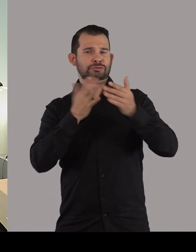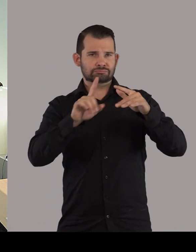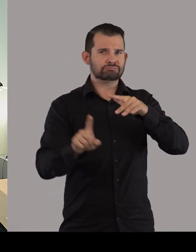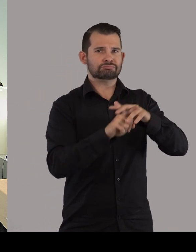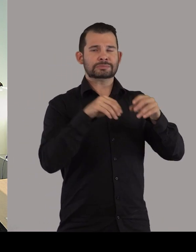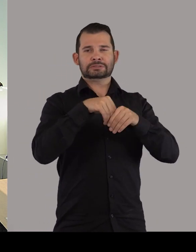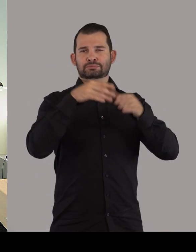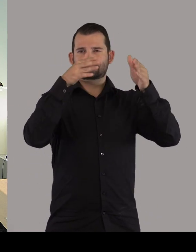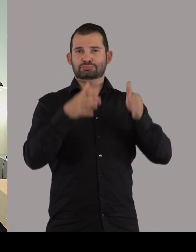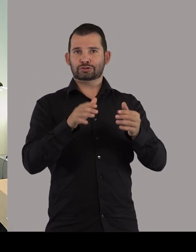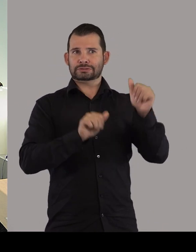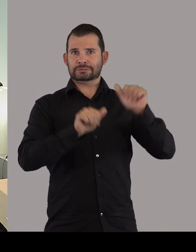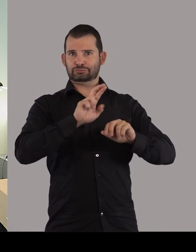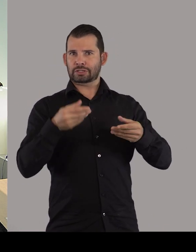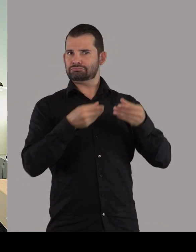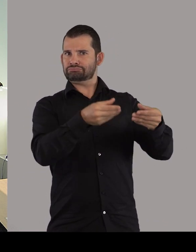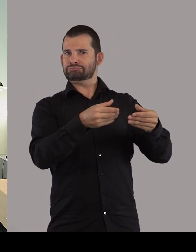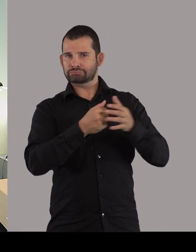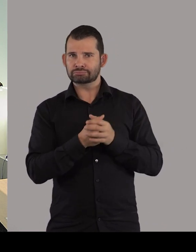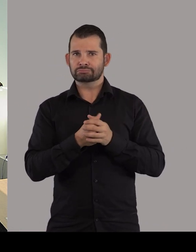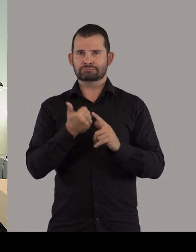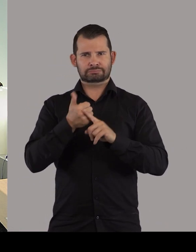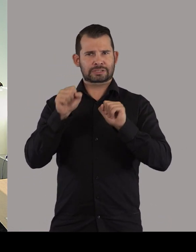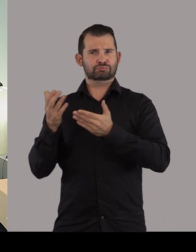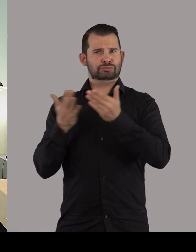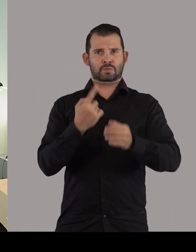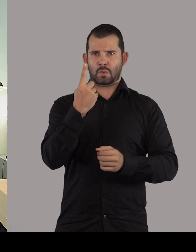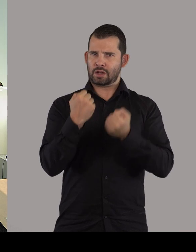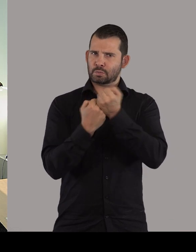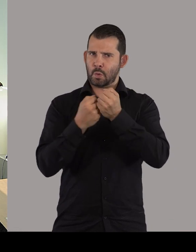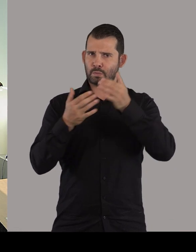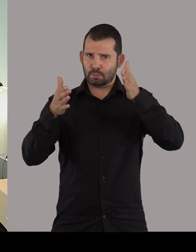You can bring one support person to the functional assessment with you.